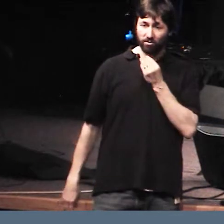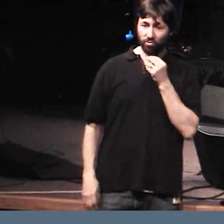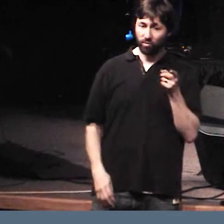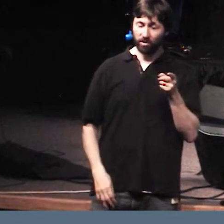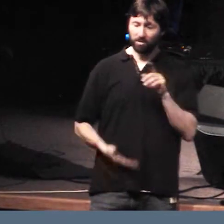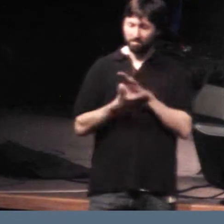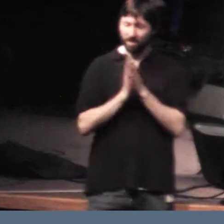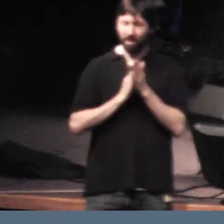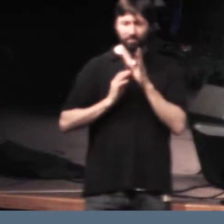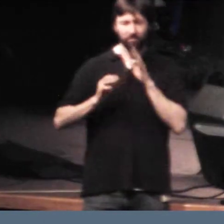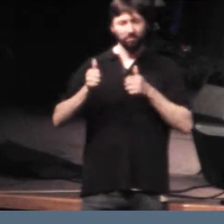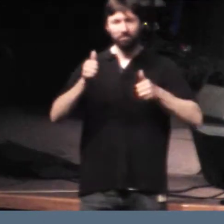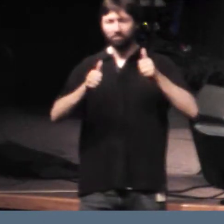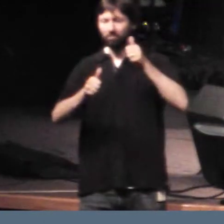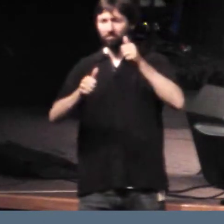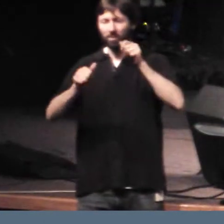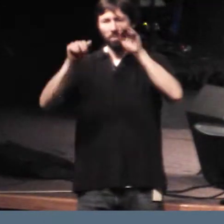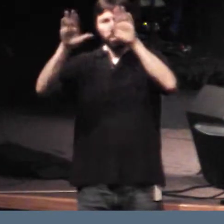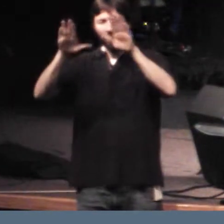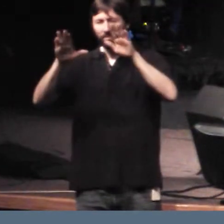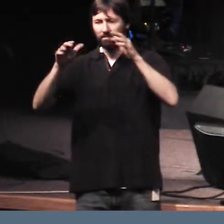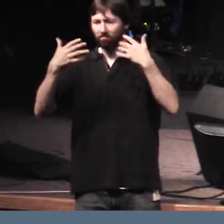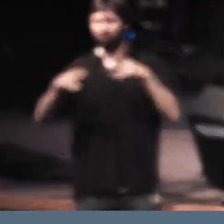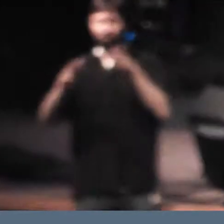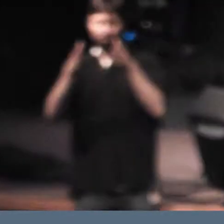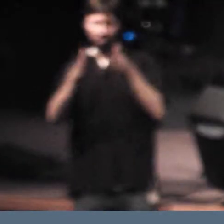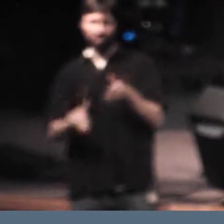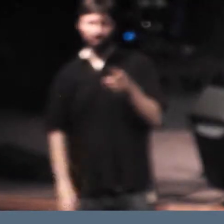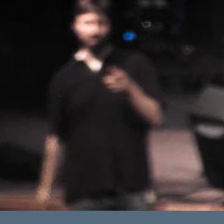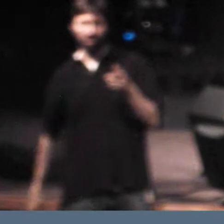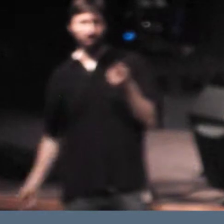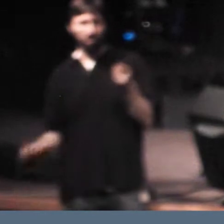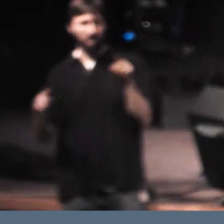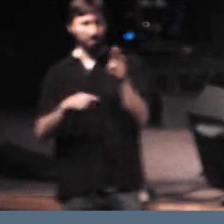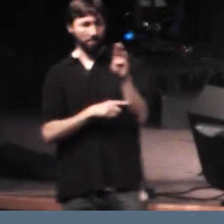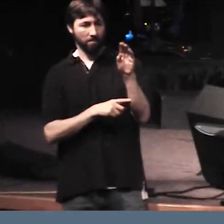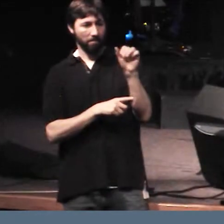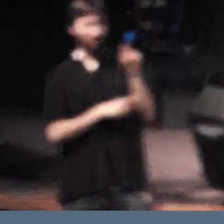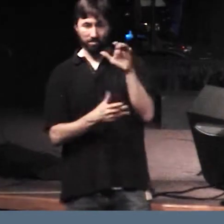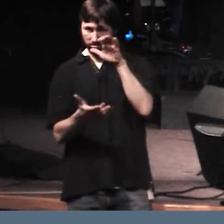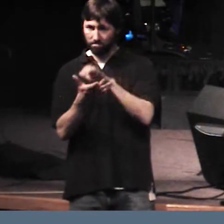extraordinary person and I've got to tell you what happened Boaz marries Ruth